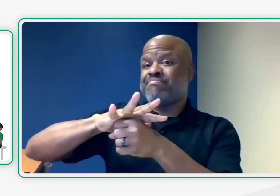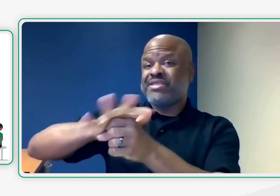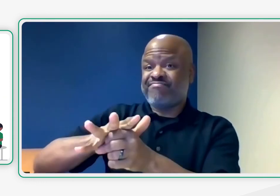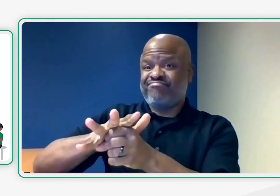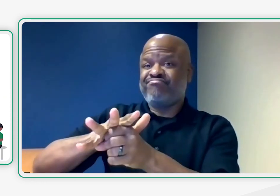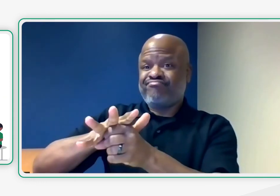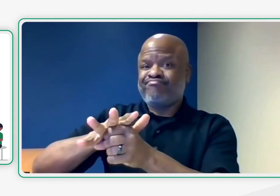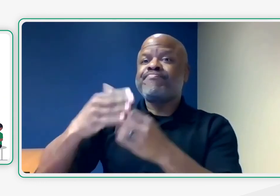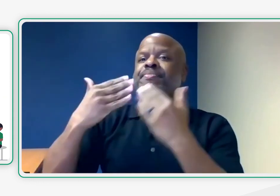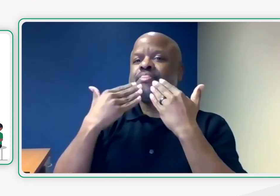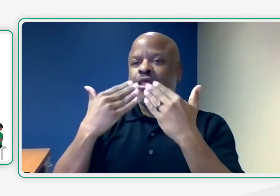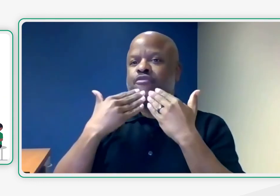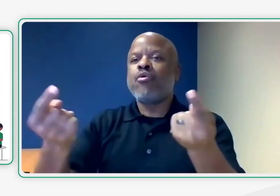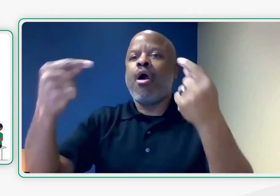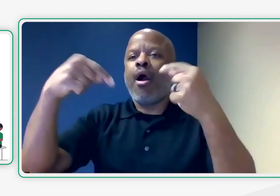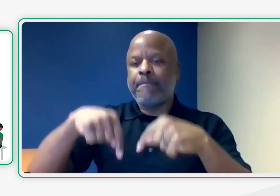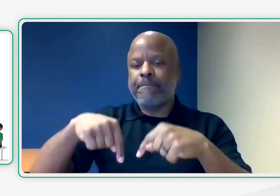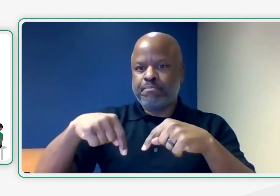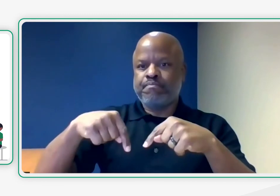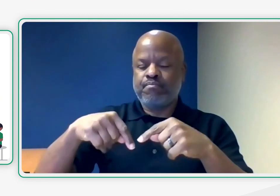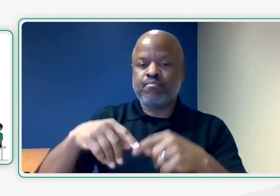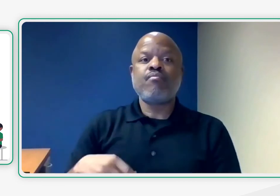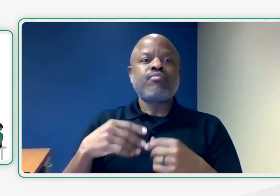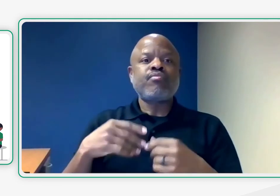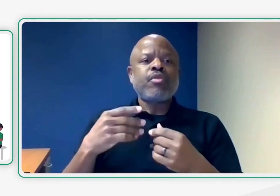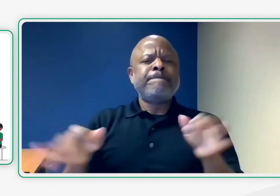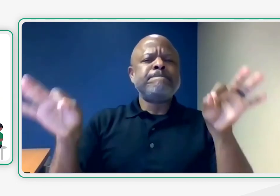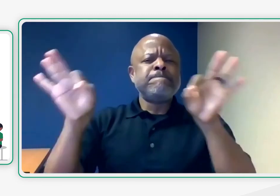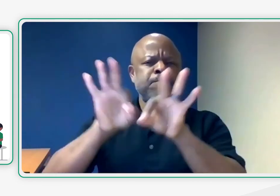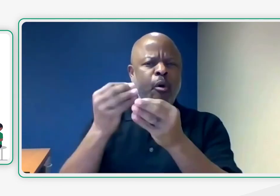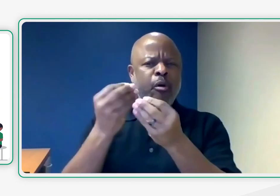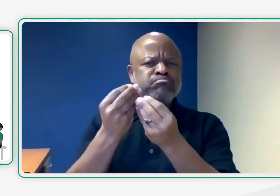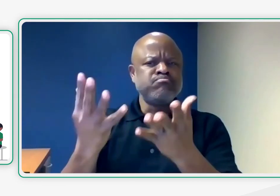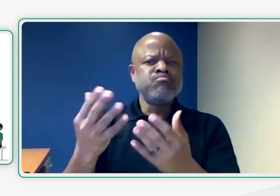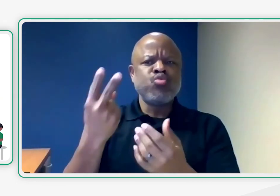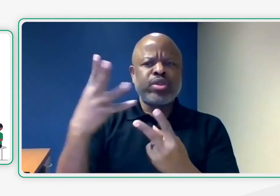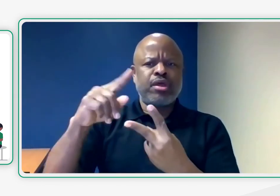Your Financial Behaviors During a Pandemic. So I want to, again, appreciate everyone